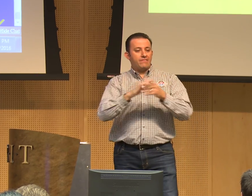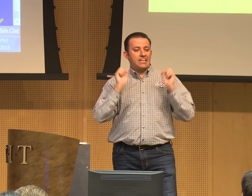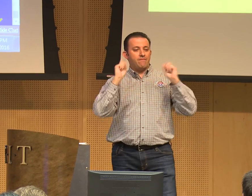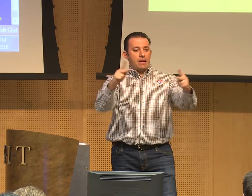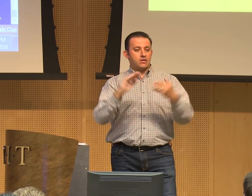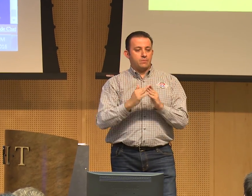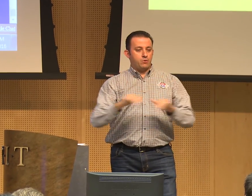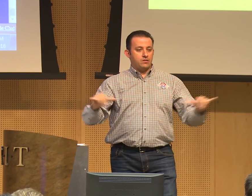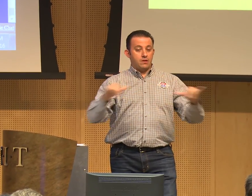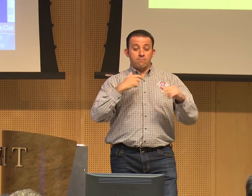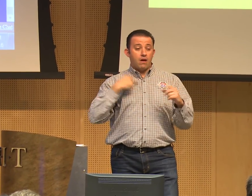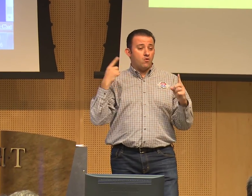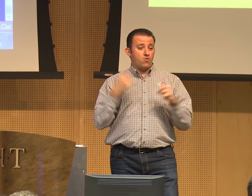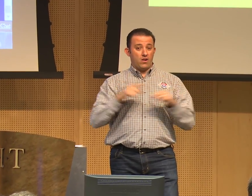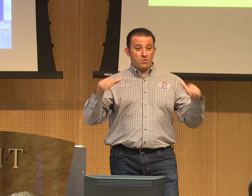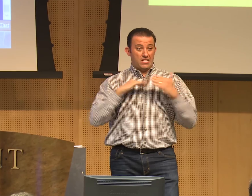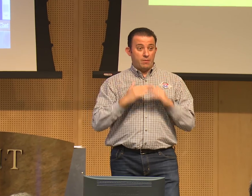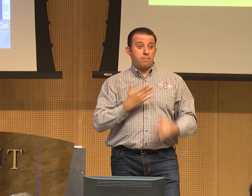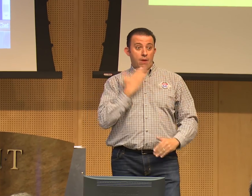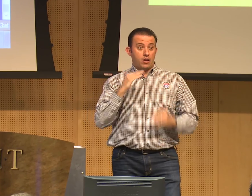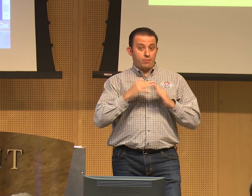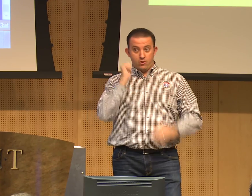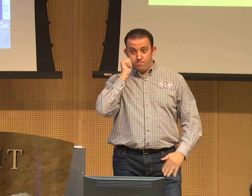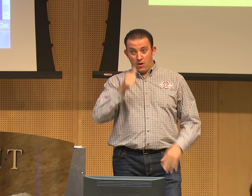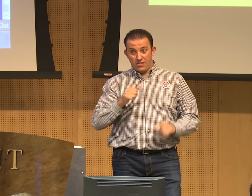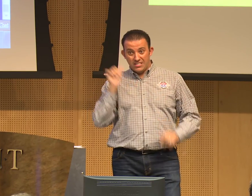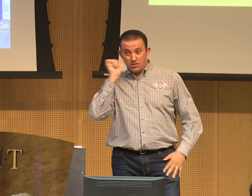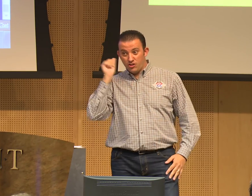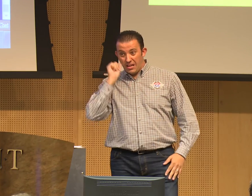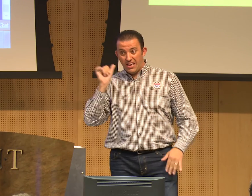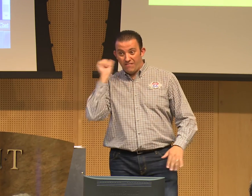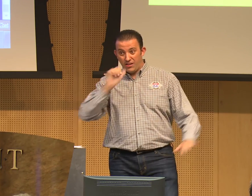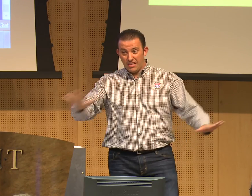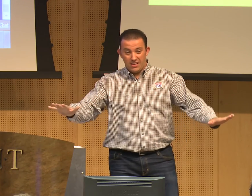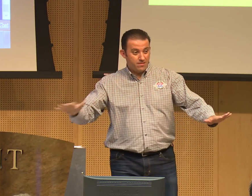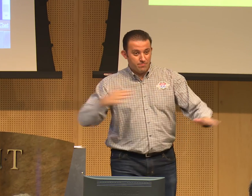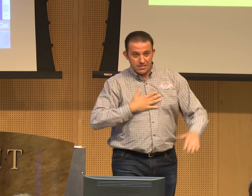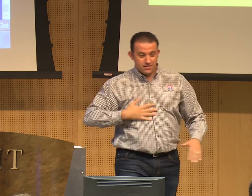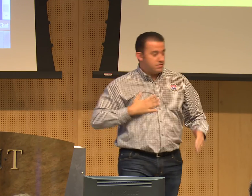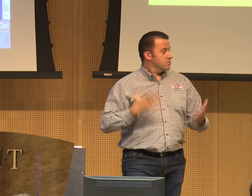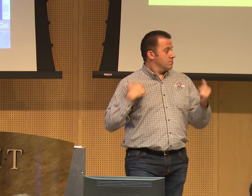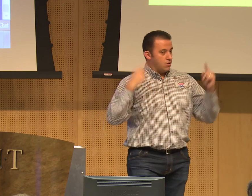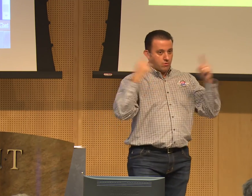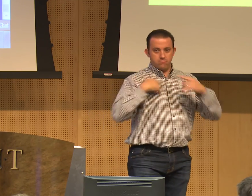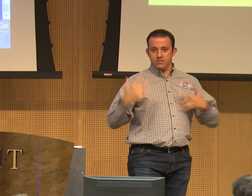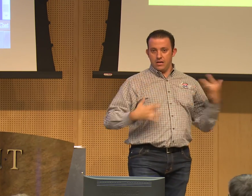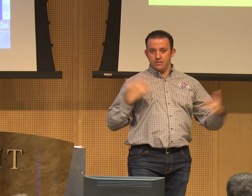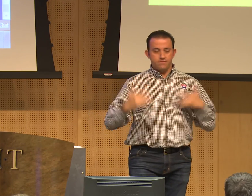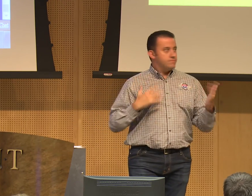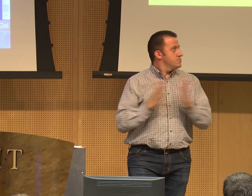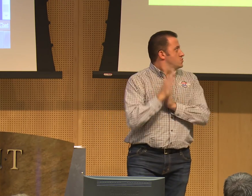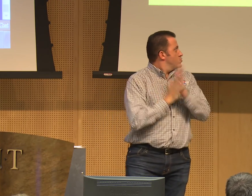we raise money with admission fees and vendor fees, right, and then we give it back to the community, and I'm busy. We give back to every community that we visit.